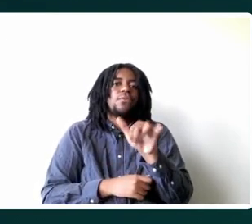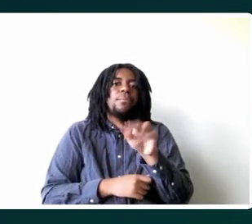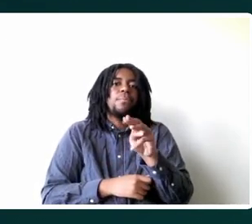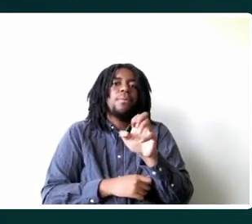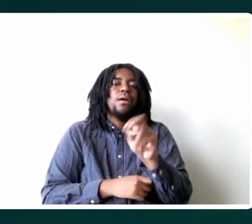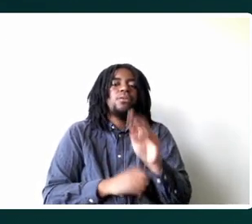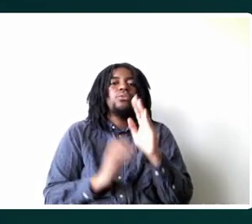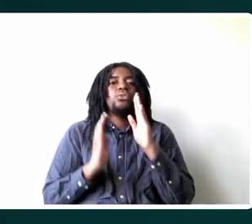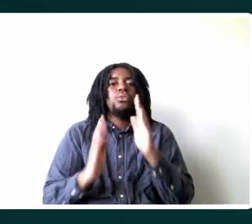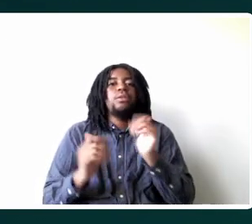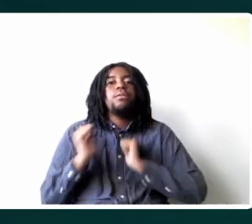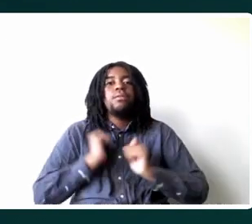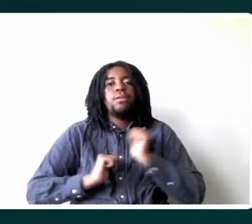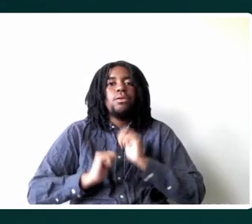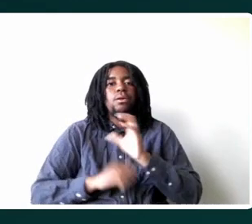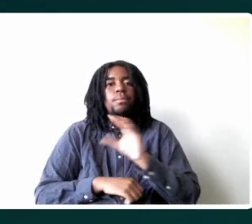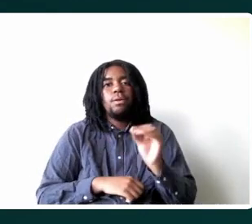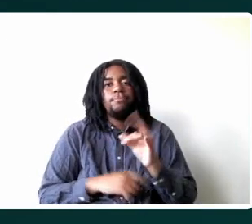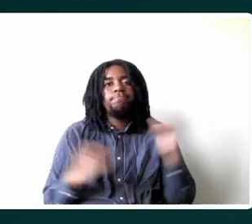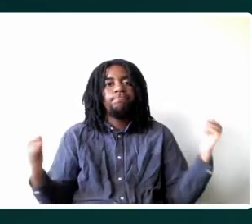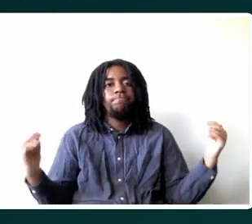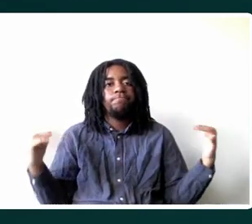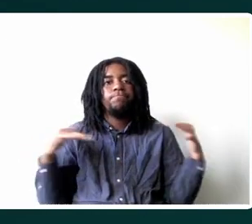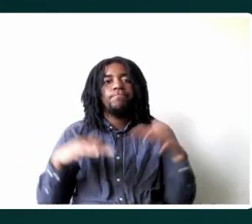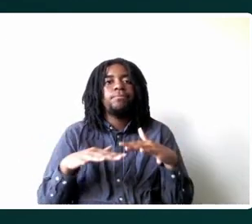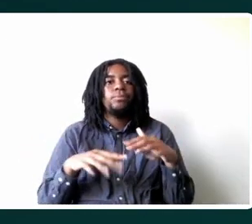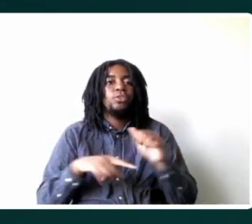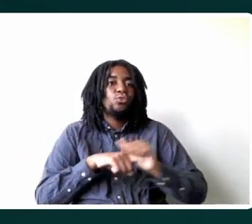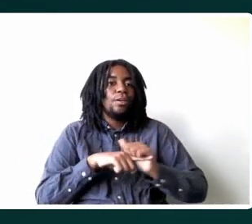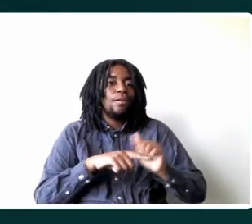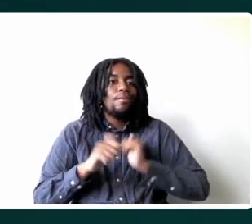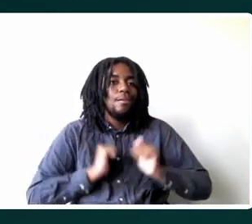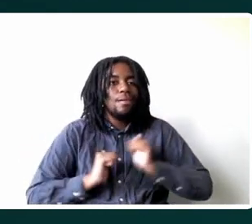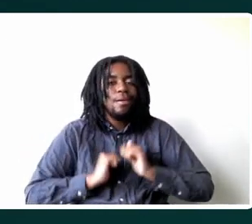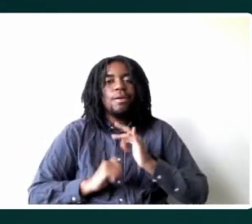trained them in the theater, and then also had them perform in neighborhoods across the city,